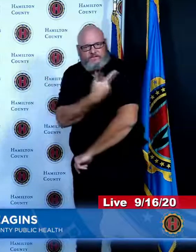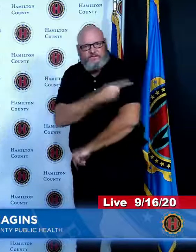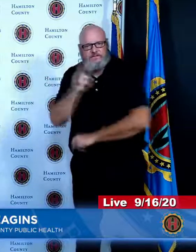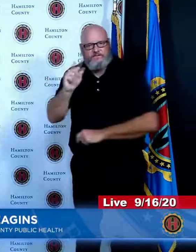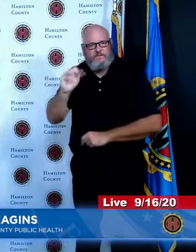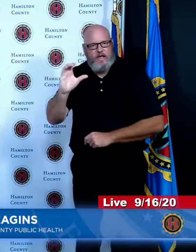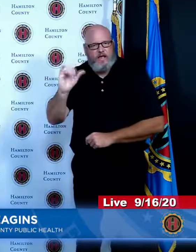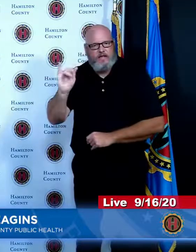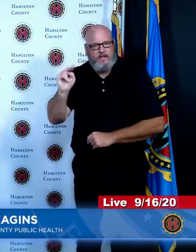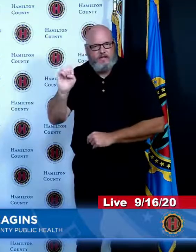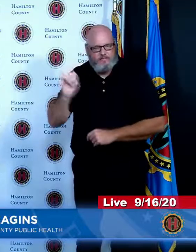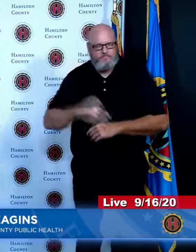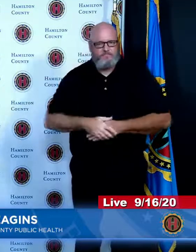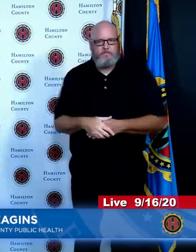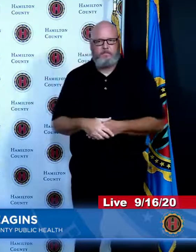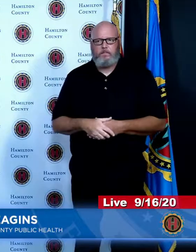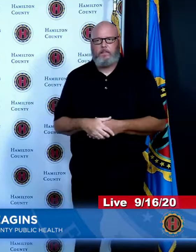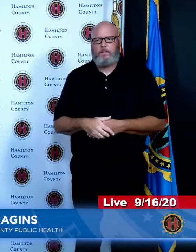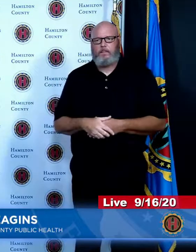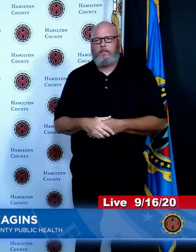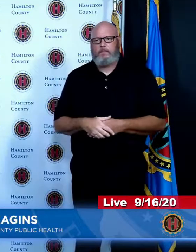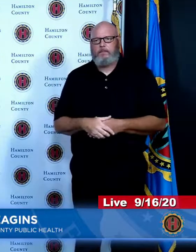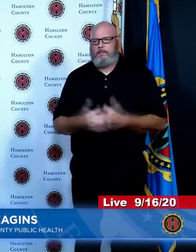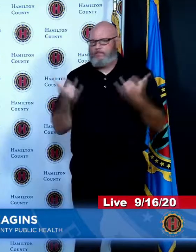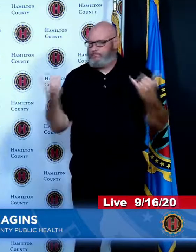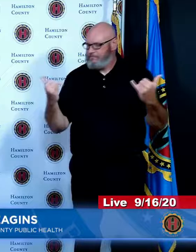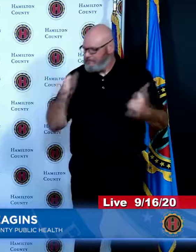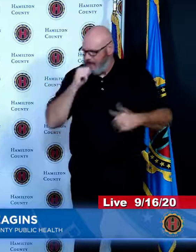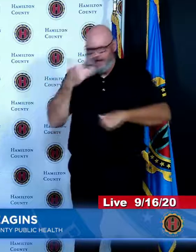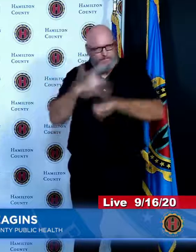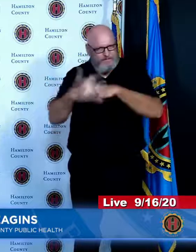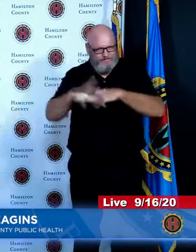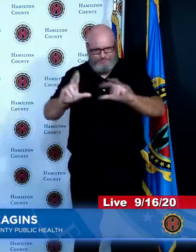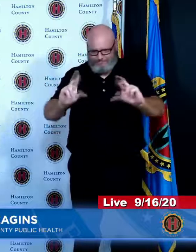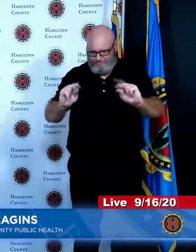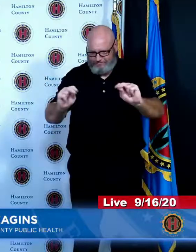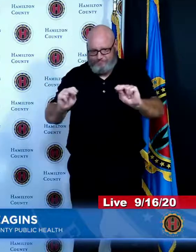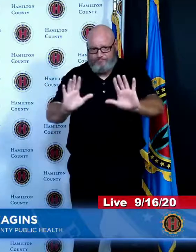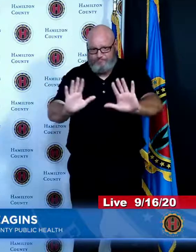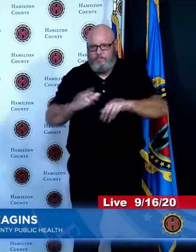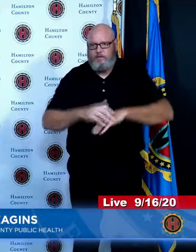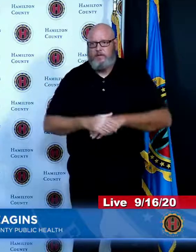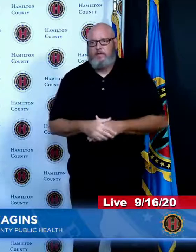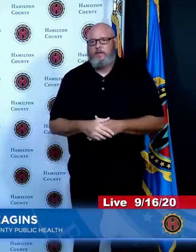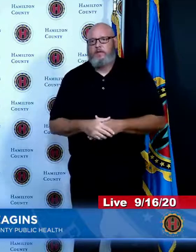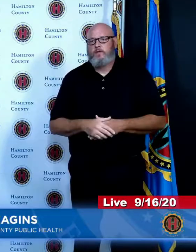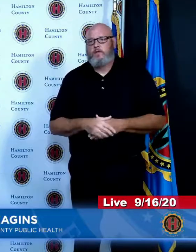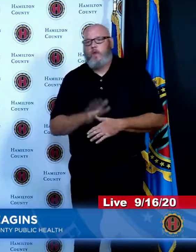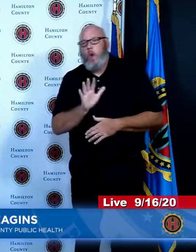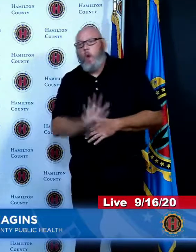no vaccine available for Covid-19 locally or nationally only in trials and there are two vaccines here